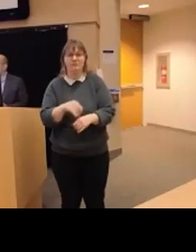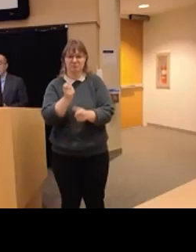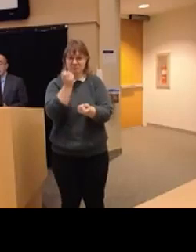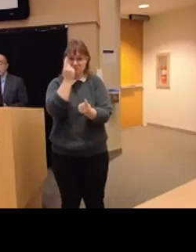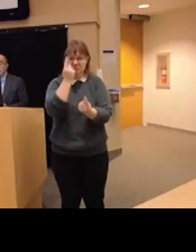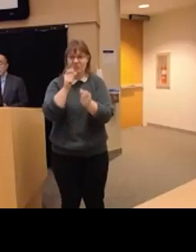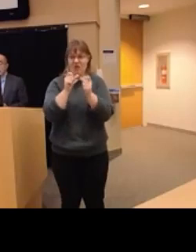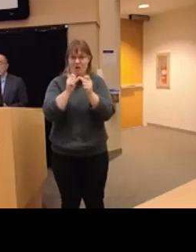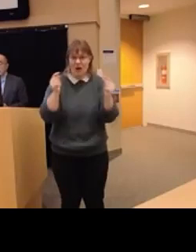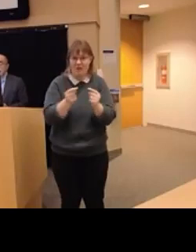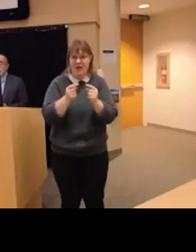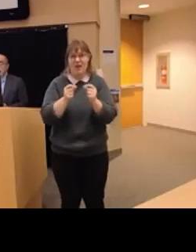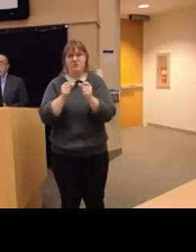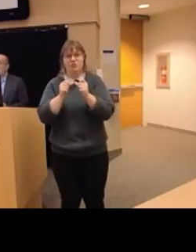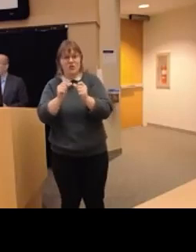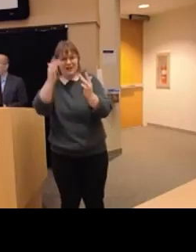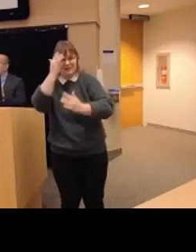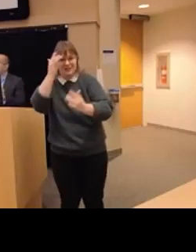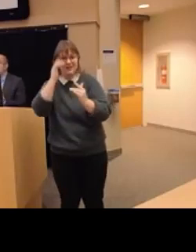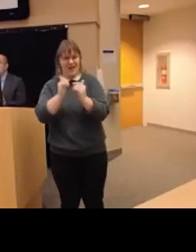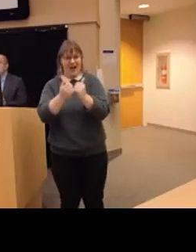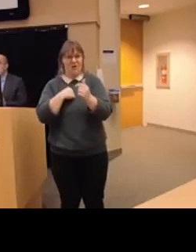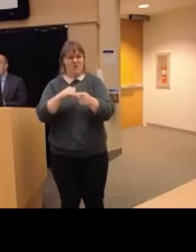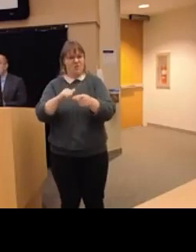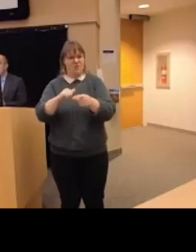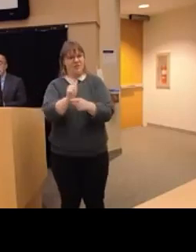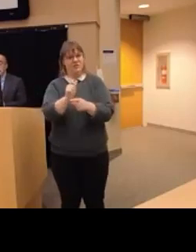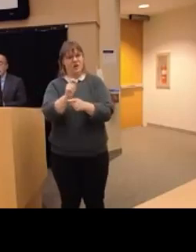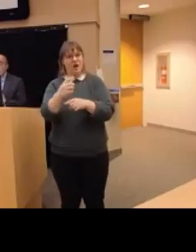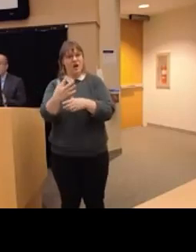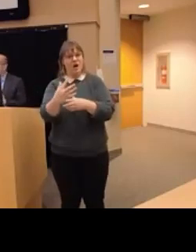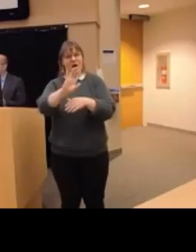pains or chronic disease um how can you practice Comprehensive Pain Medicine in an Interventional